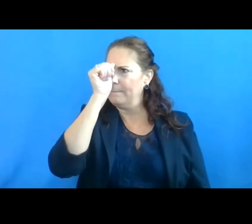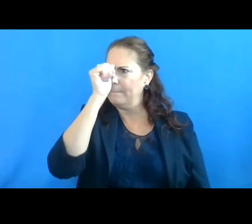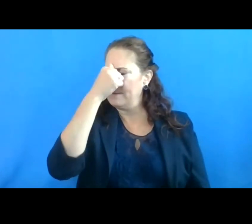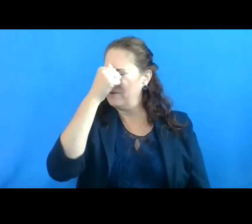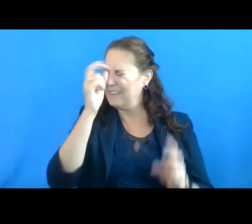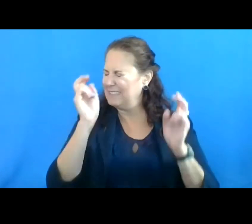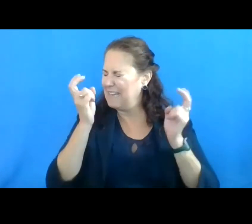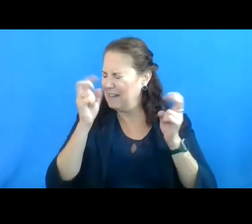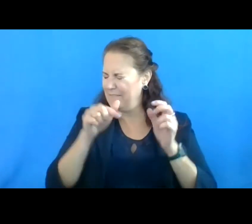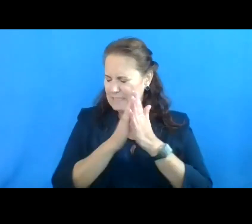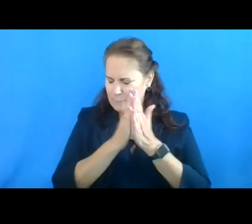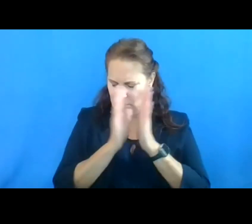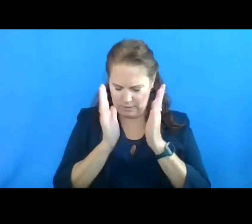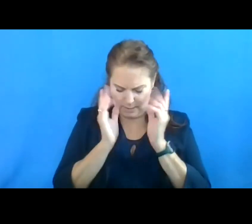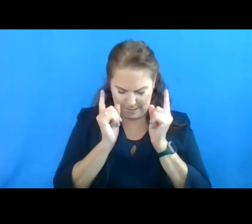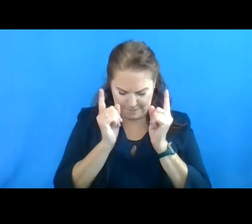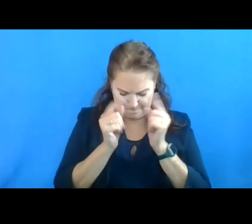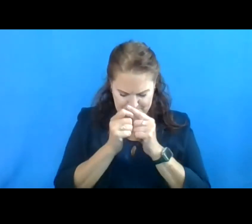book. I can't right now.